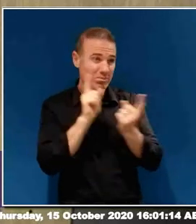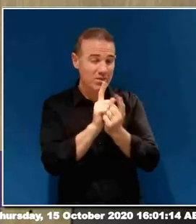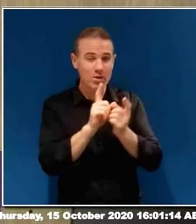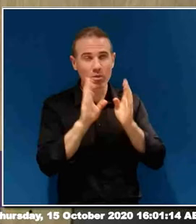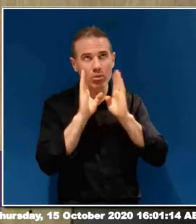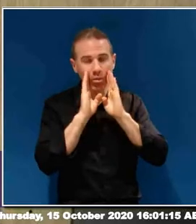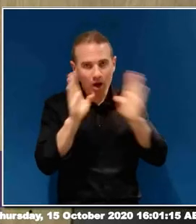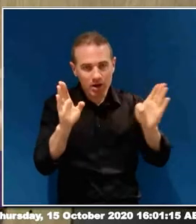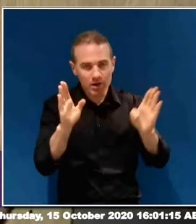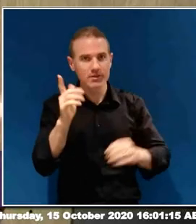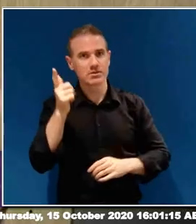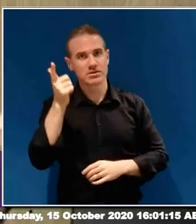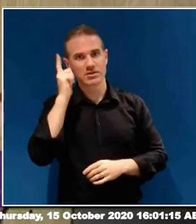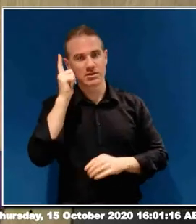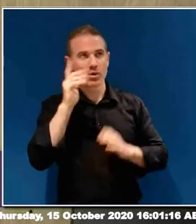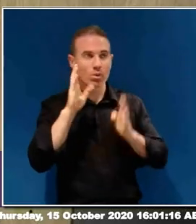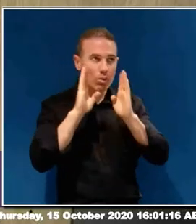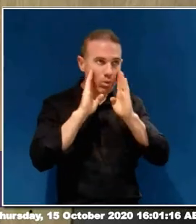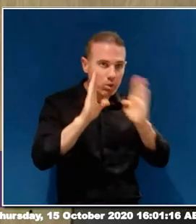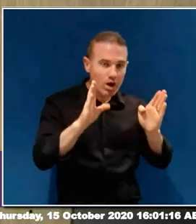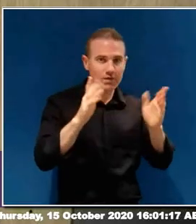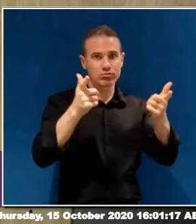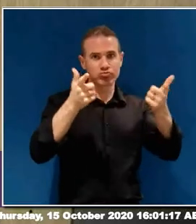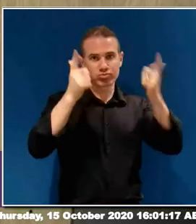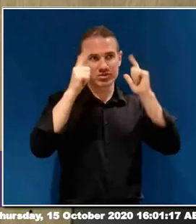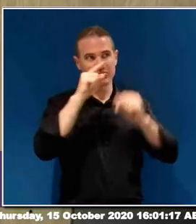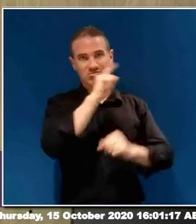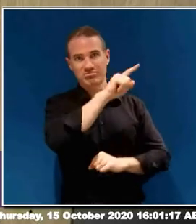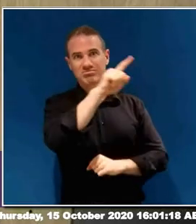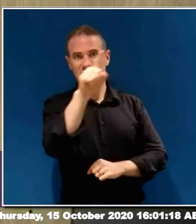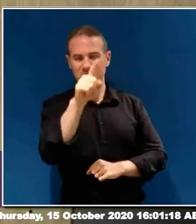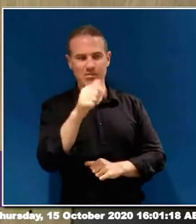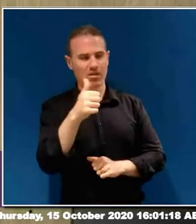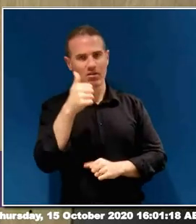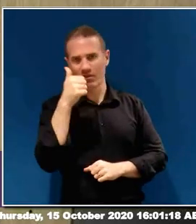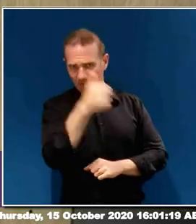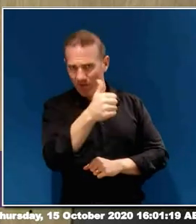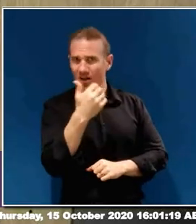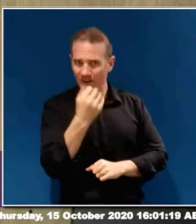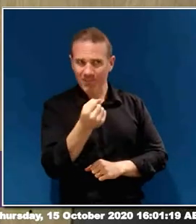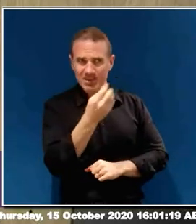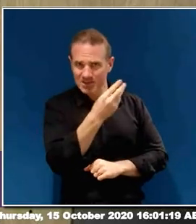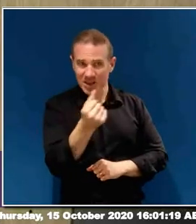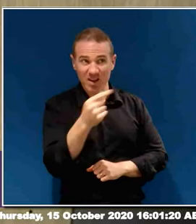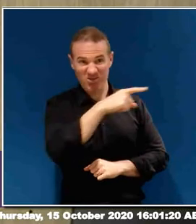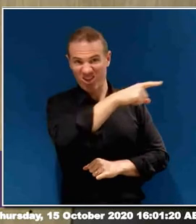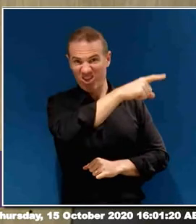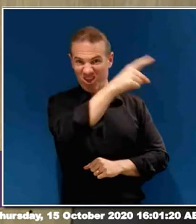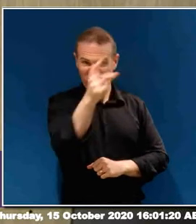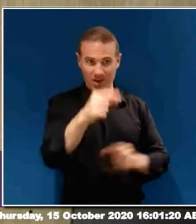are coming and doing post-graduate study with us, they're just great people.